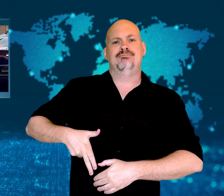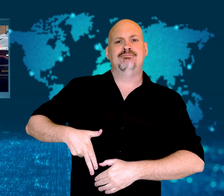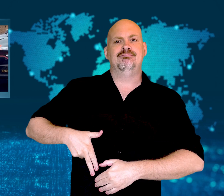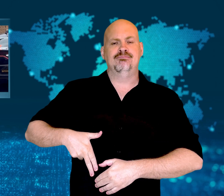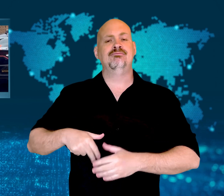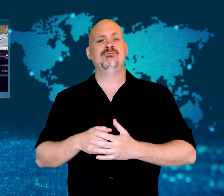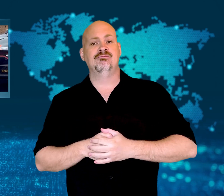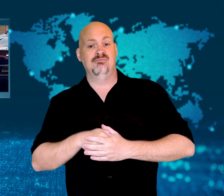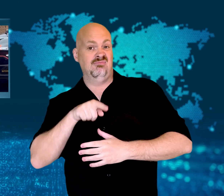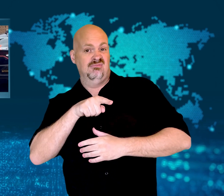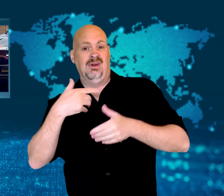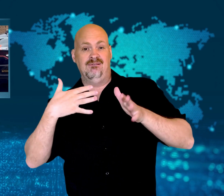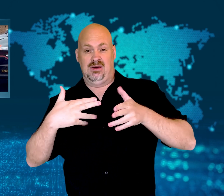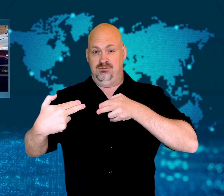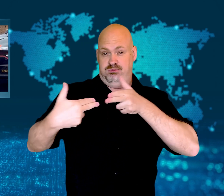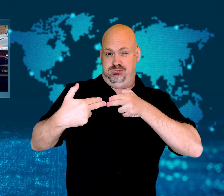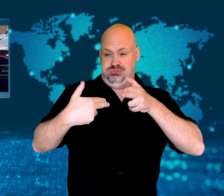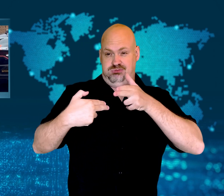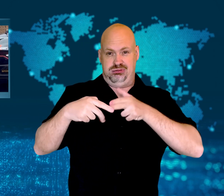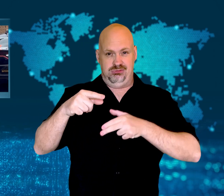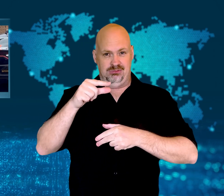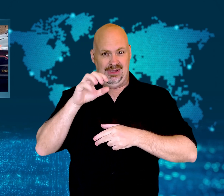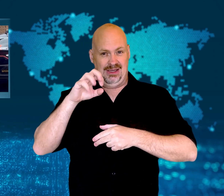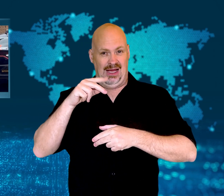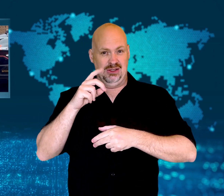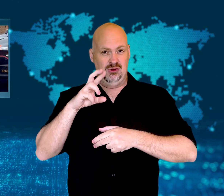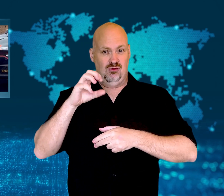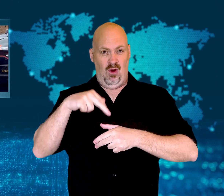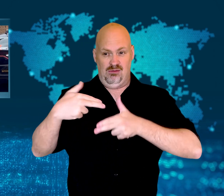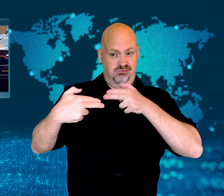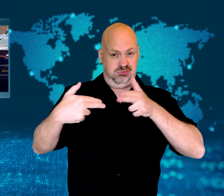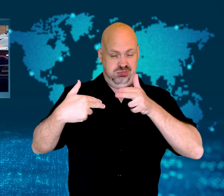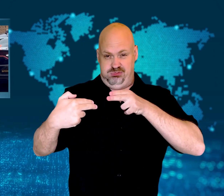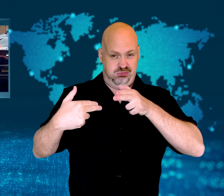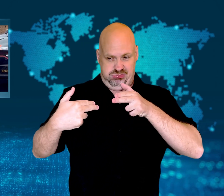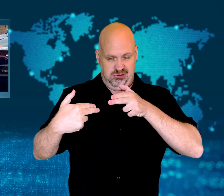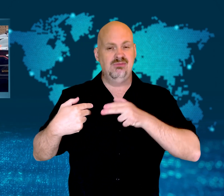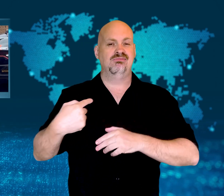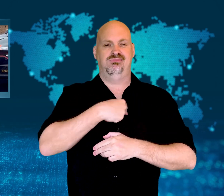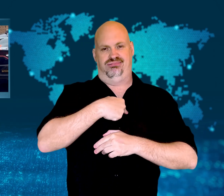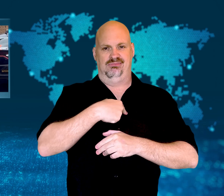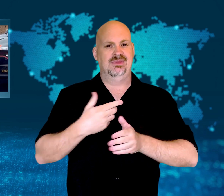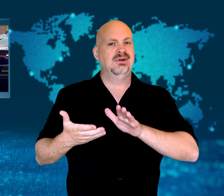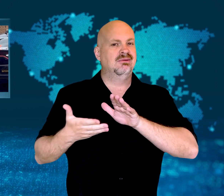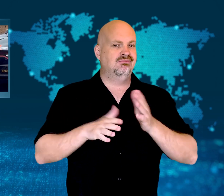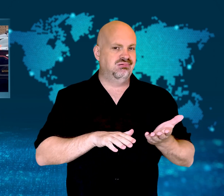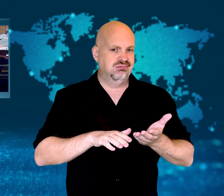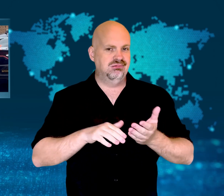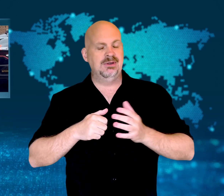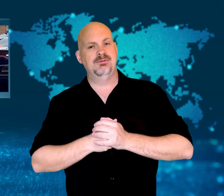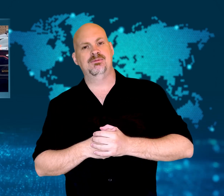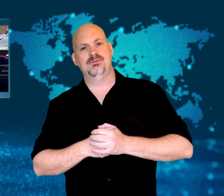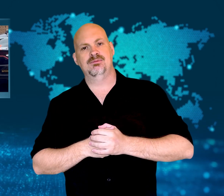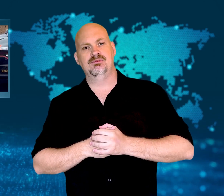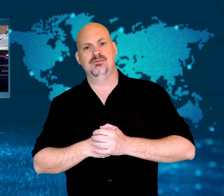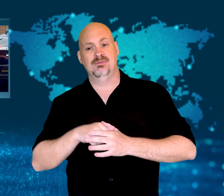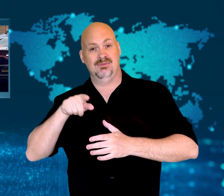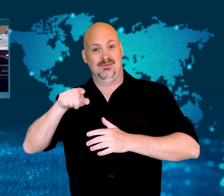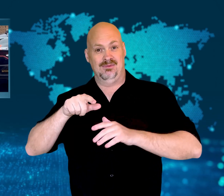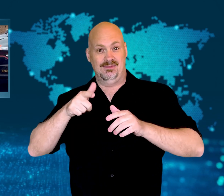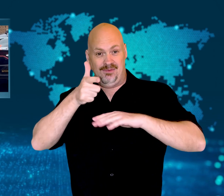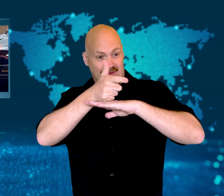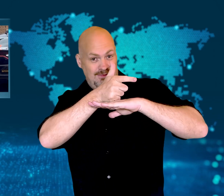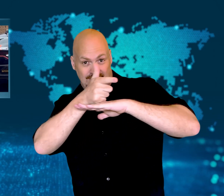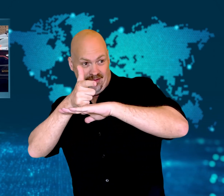and had exchanged fire with Gendron, but was killed.